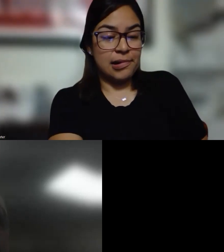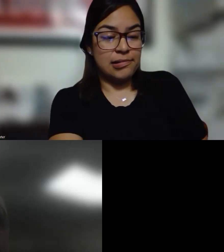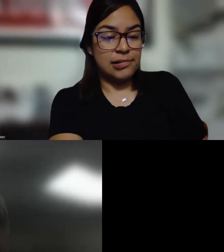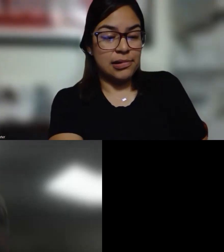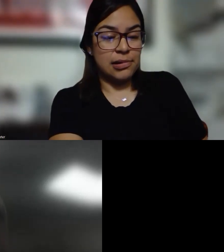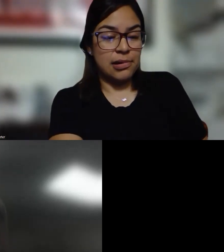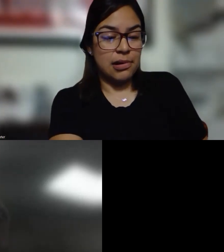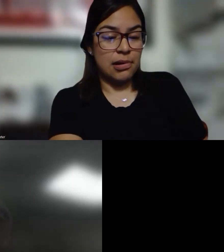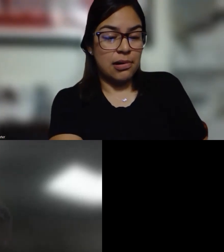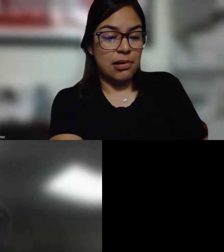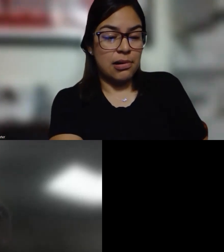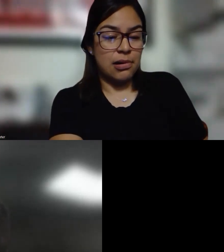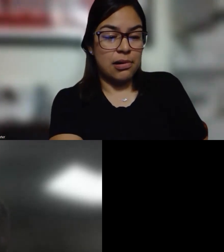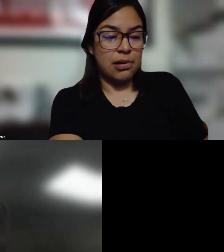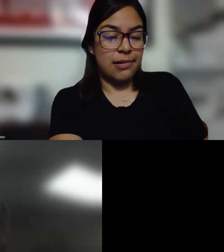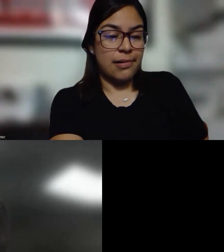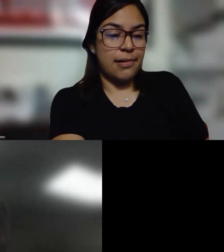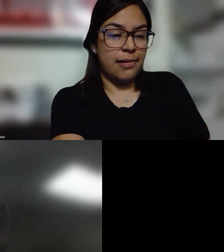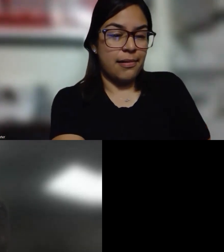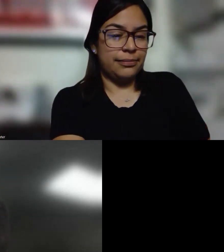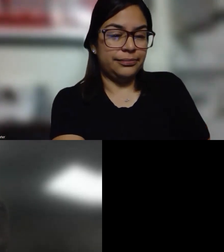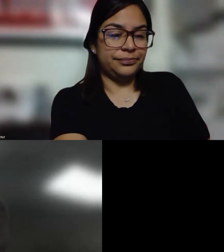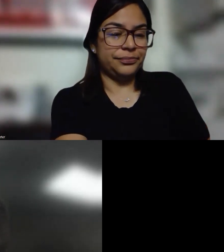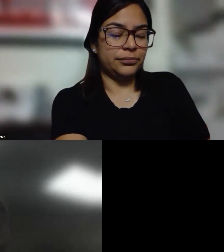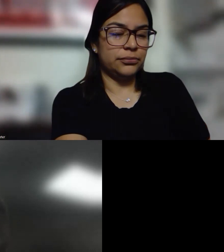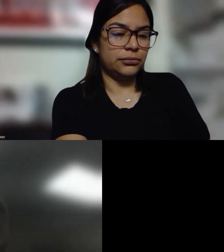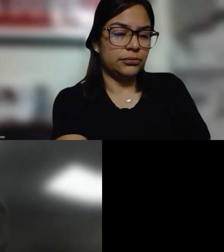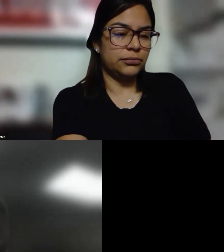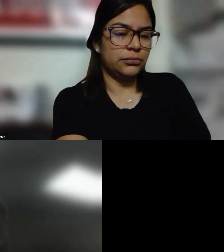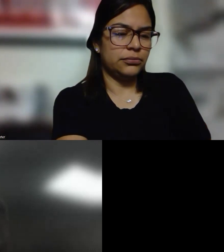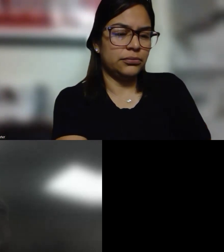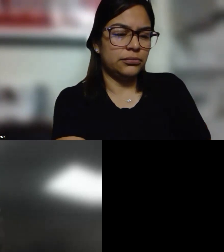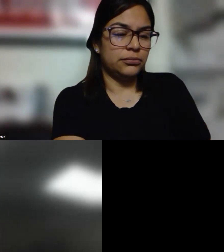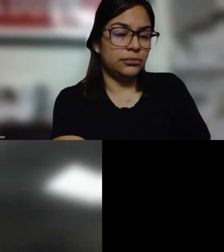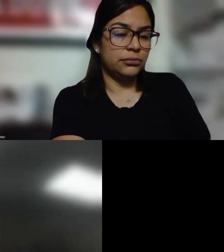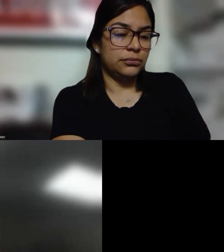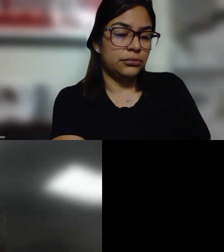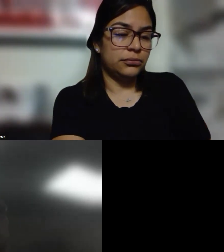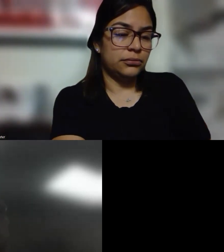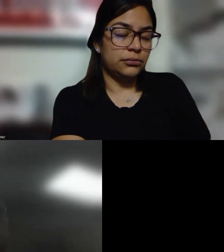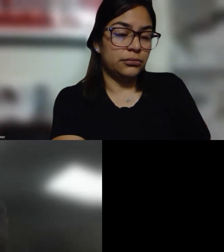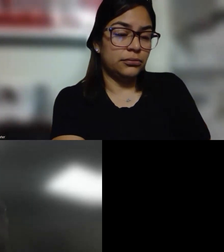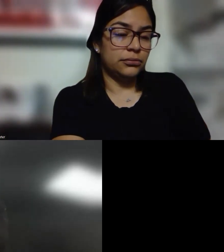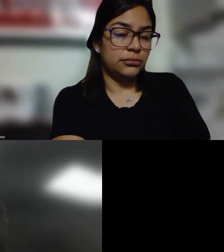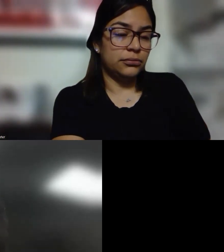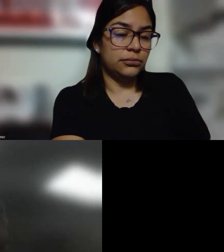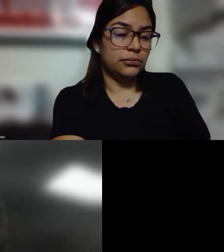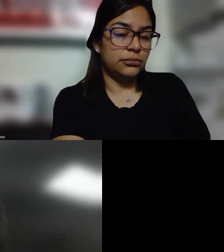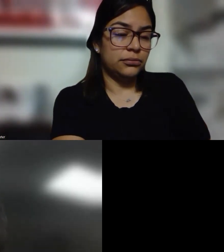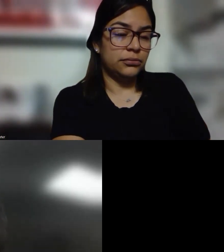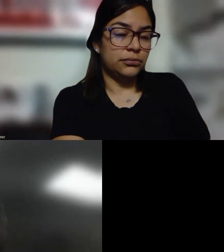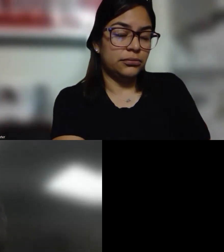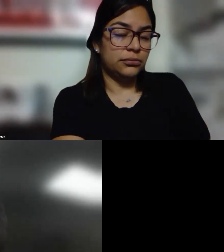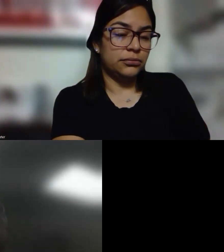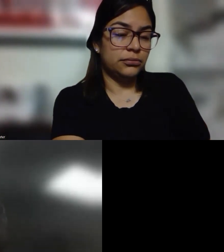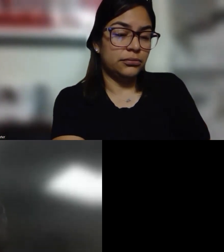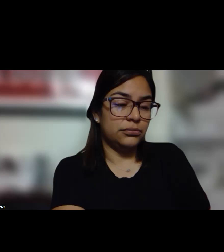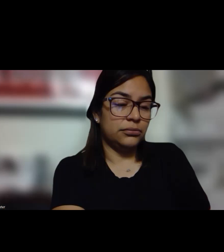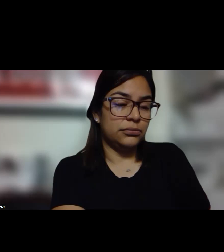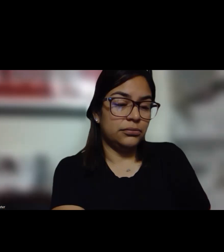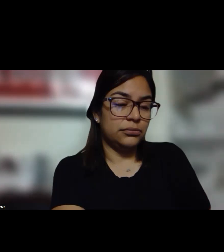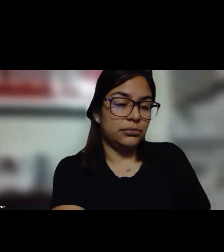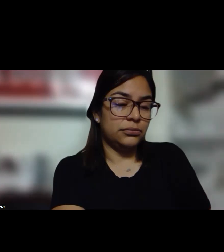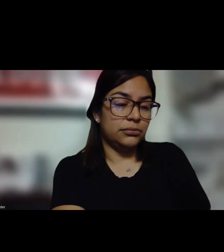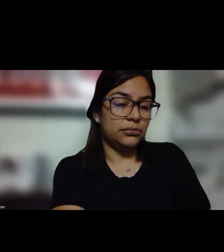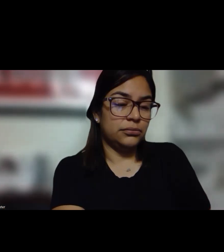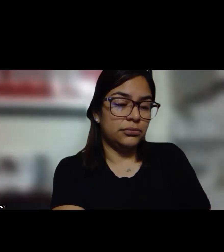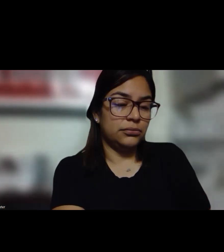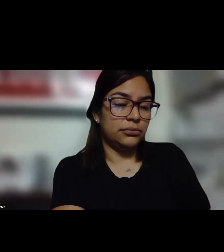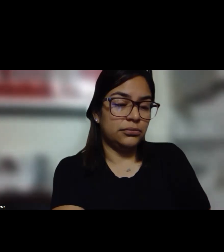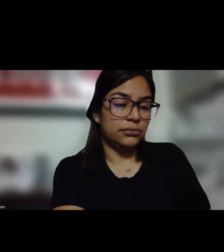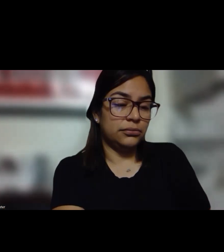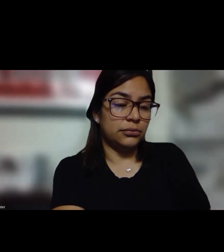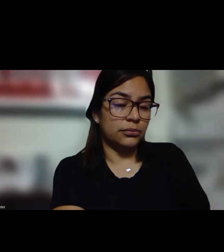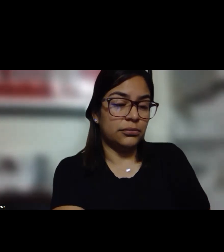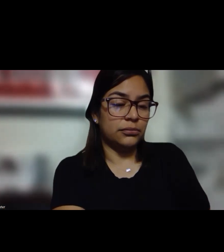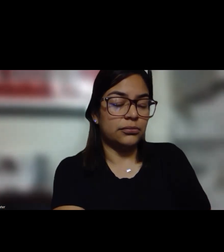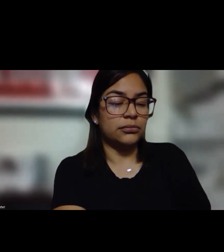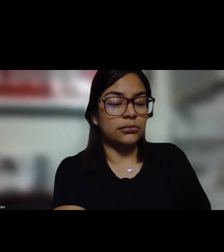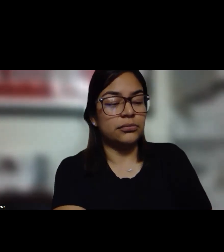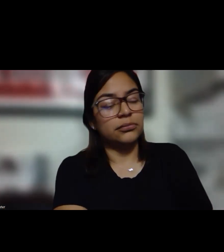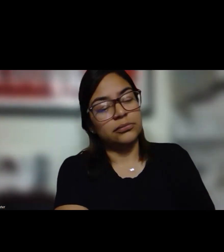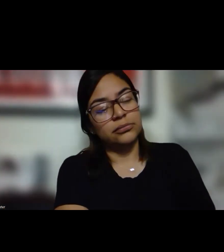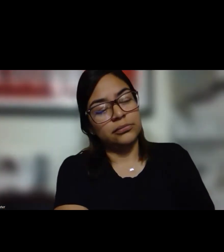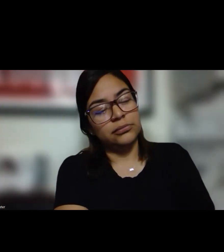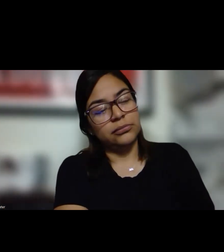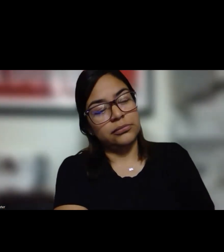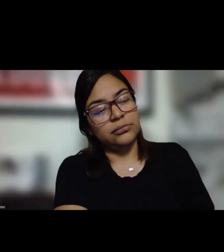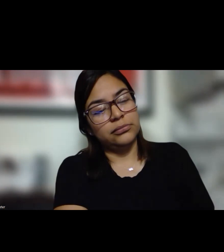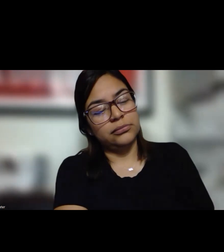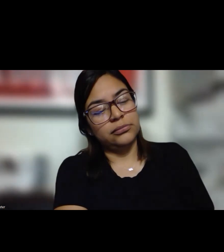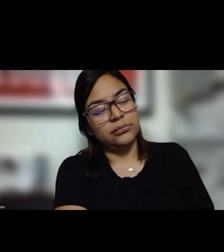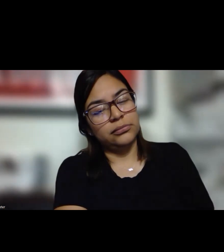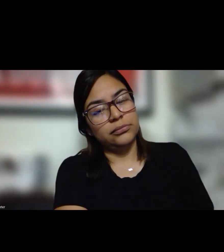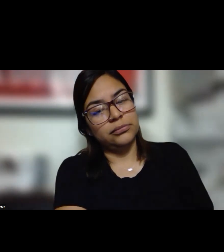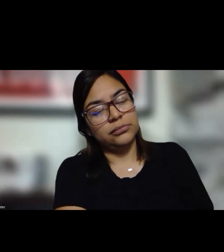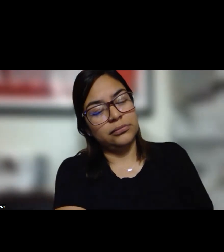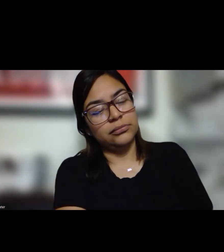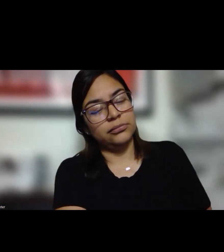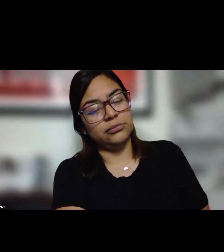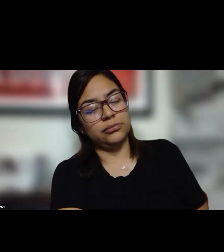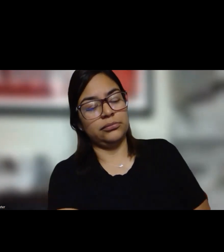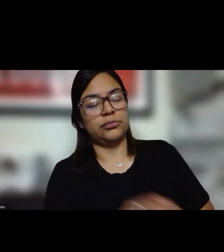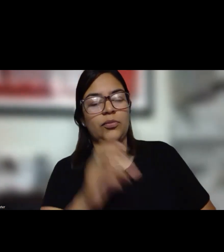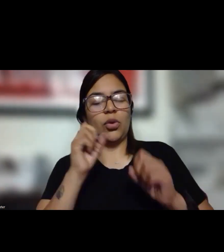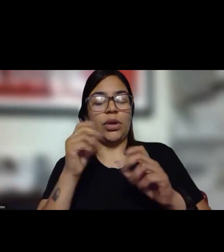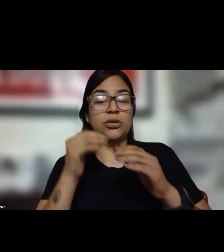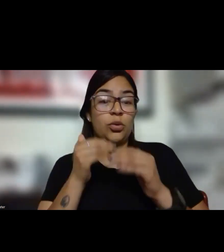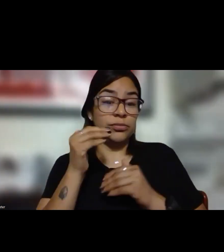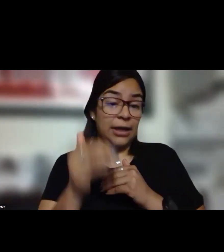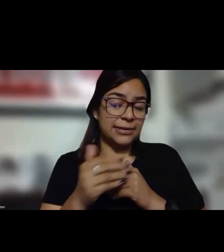answers okay I see no hands so moving on to the next item so summary and action items uh